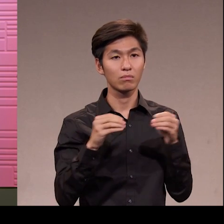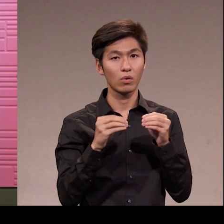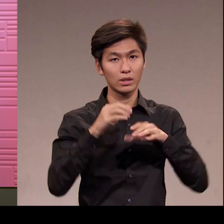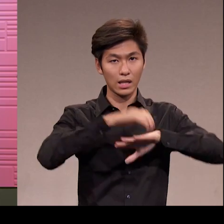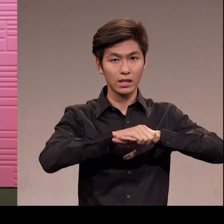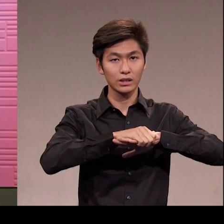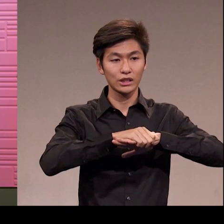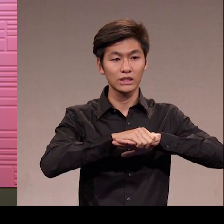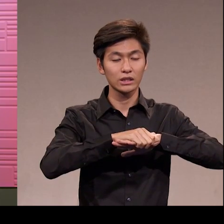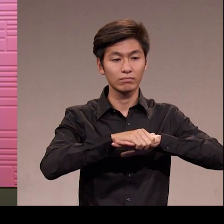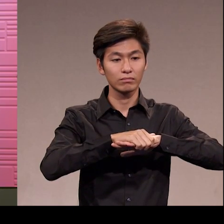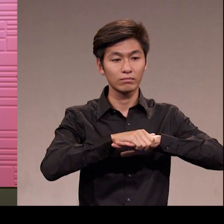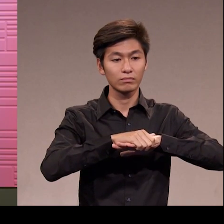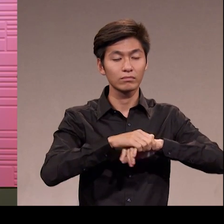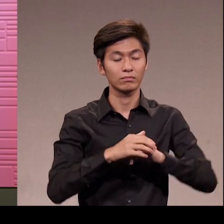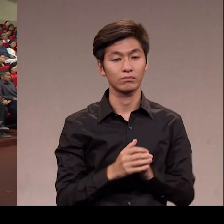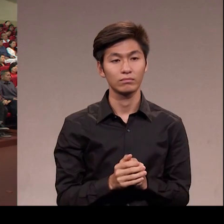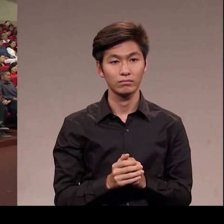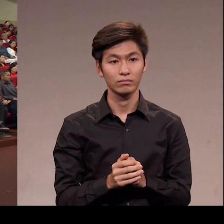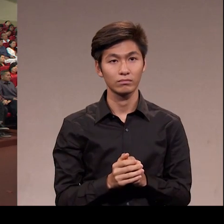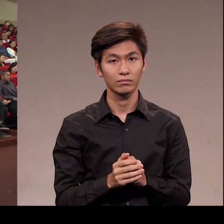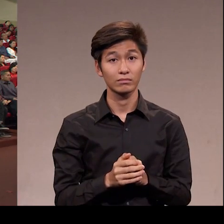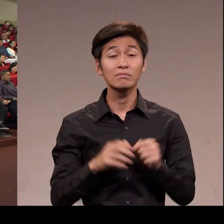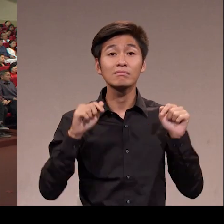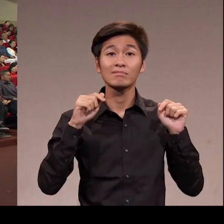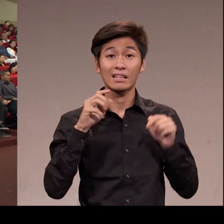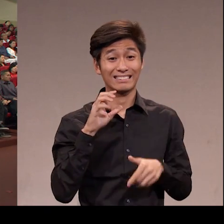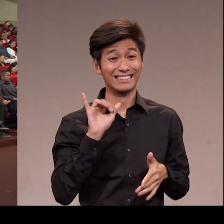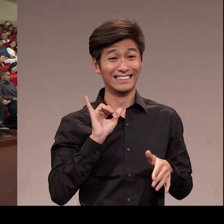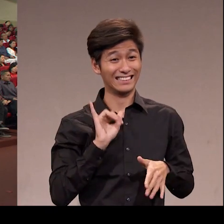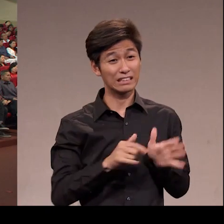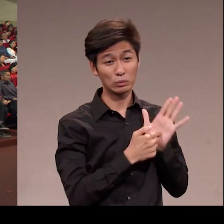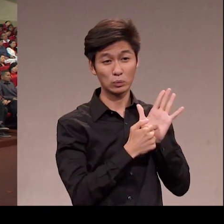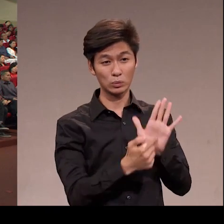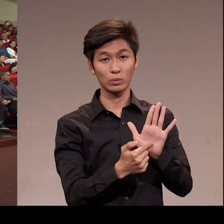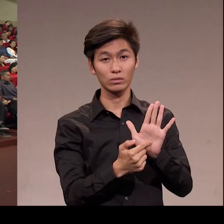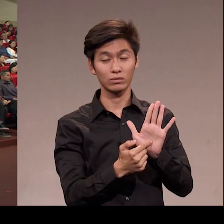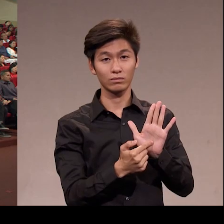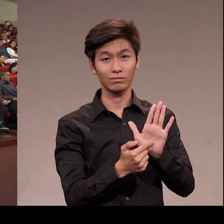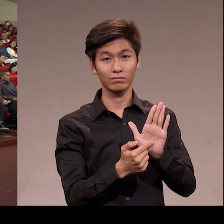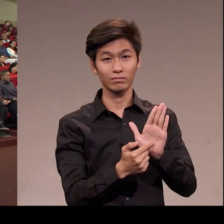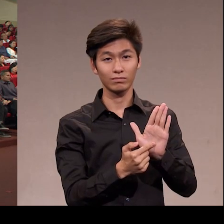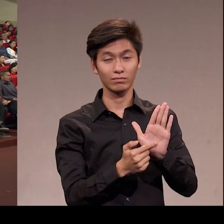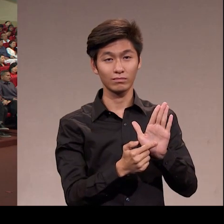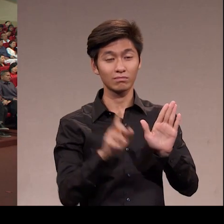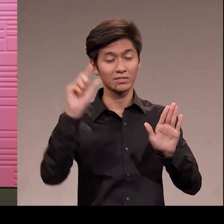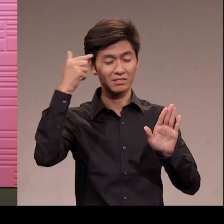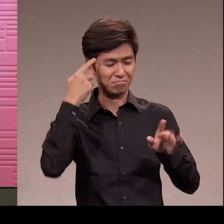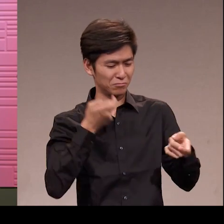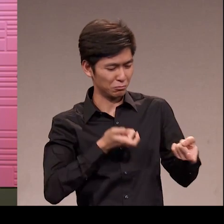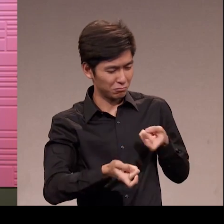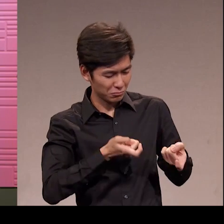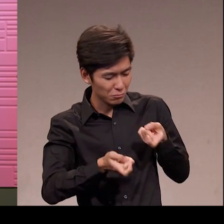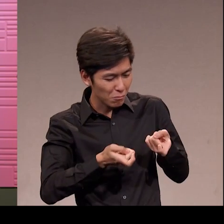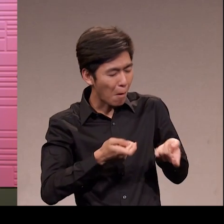These examples show that the government is managing the cost of living and medical expenses